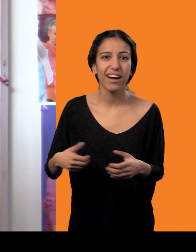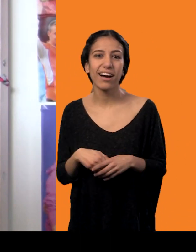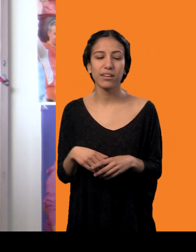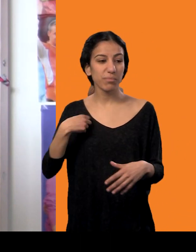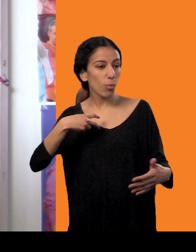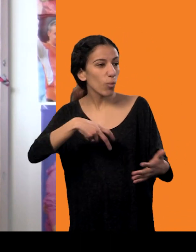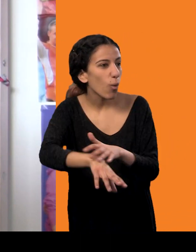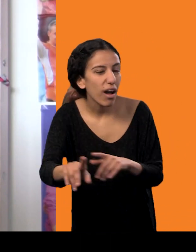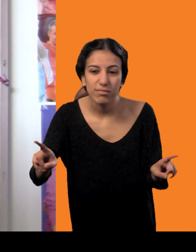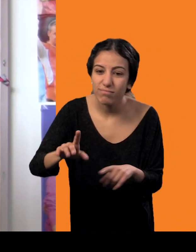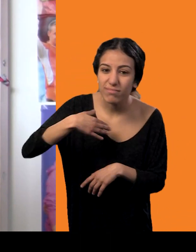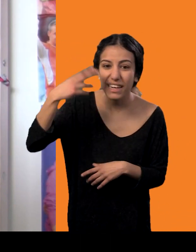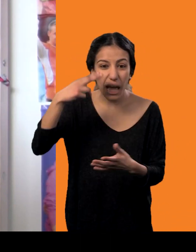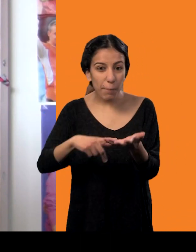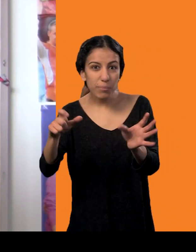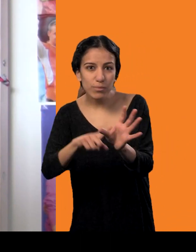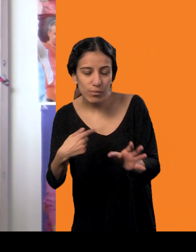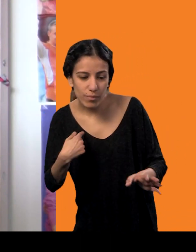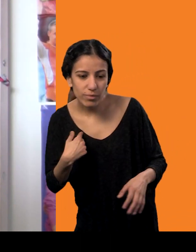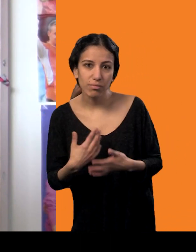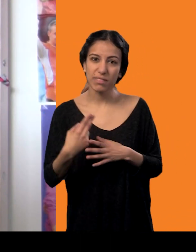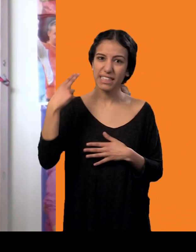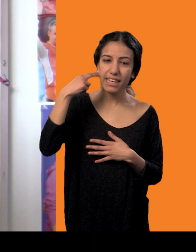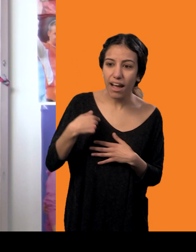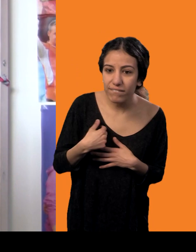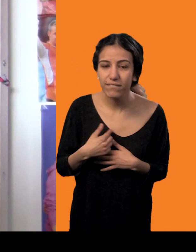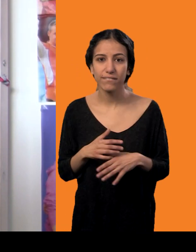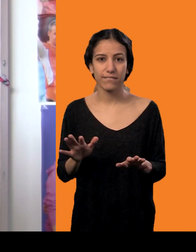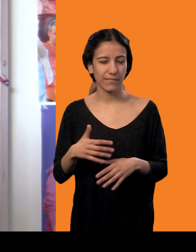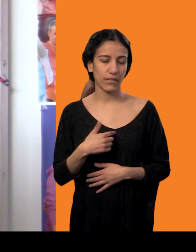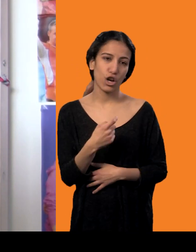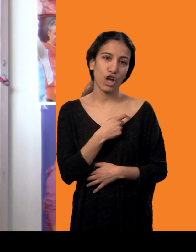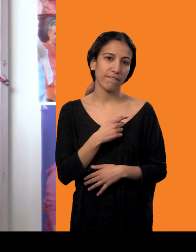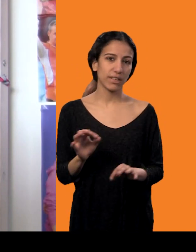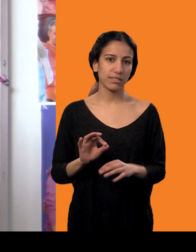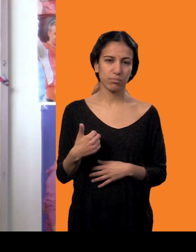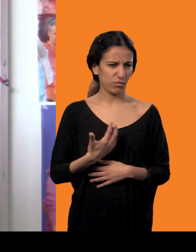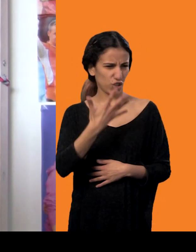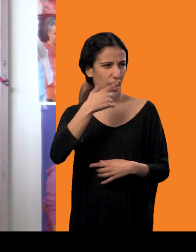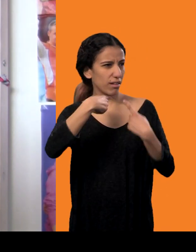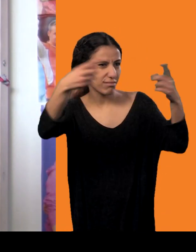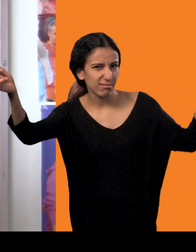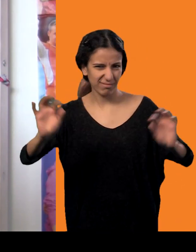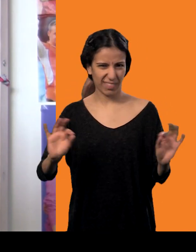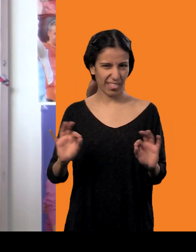confident, bubbly, crazy person. I'm like, I'll walk in and like "Hey,